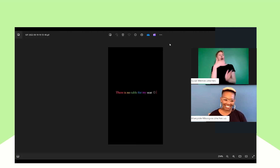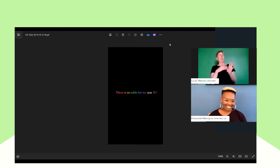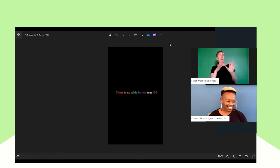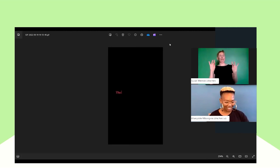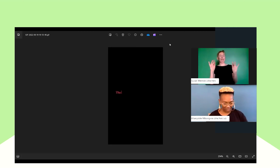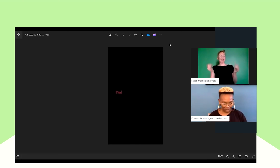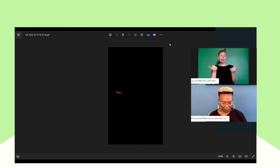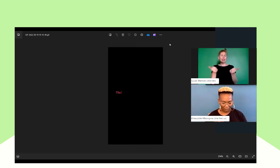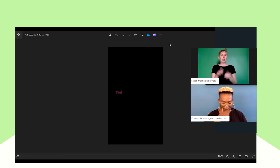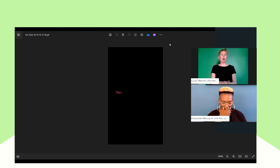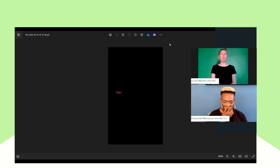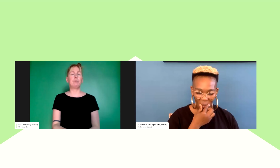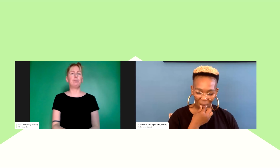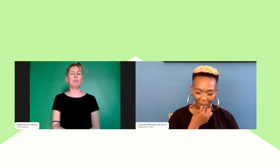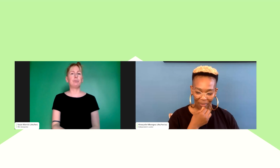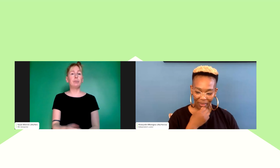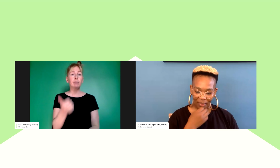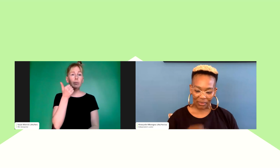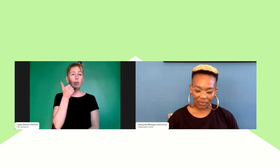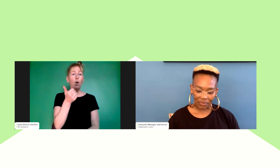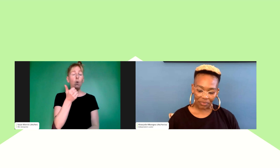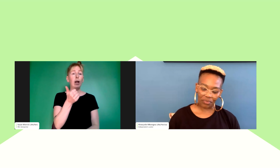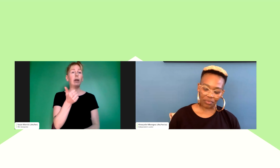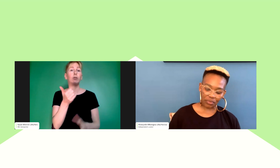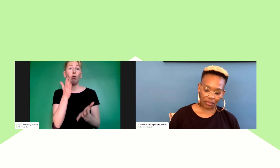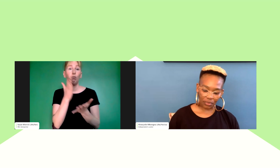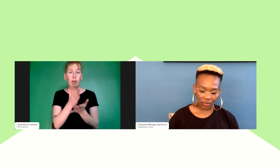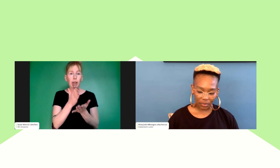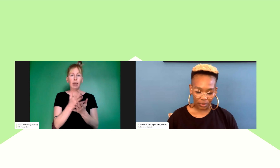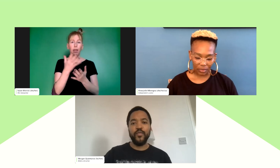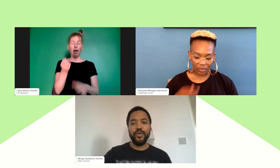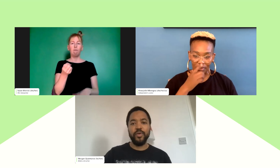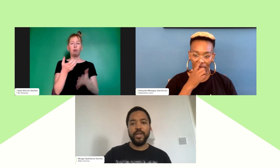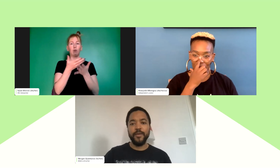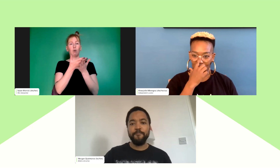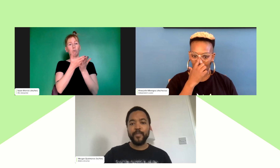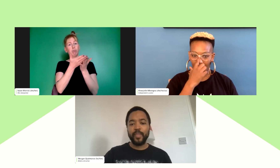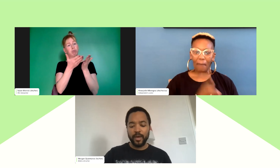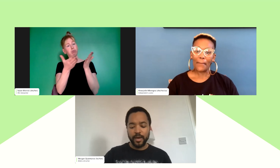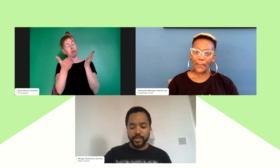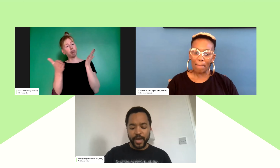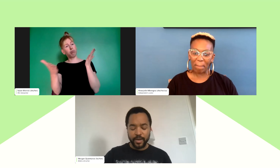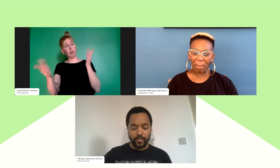So basically, we've got quite a wide spectrum of responses from both of you really, Jack,